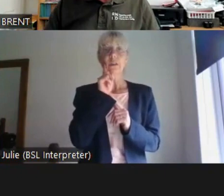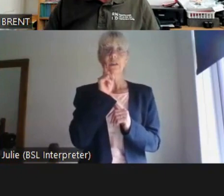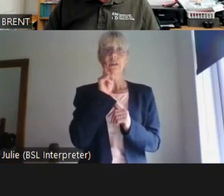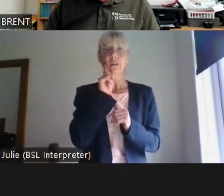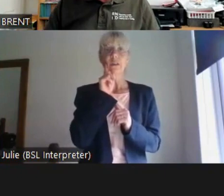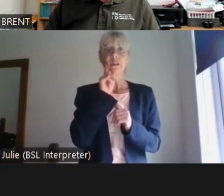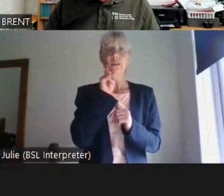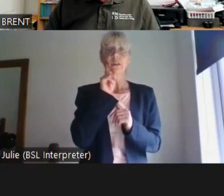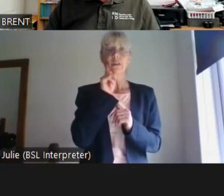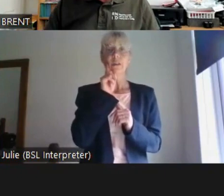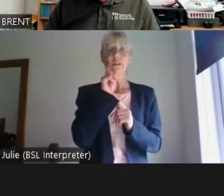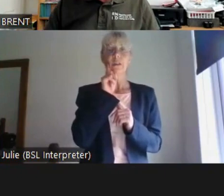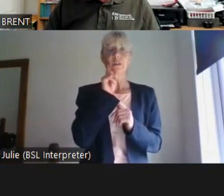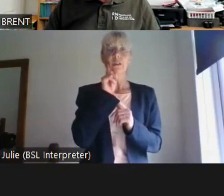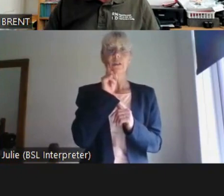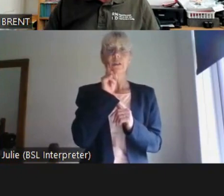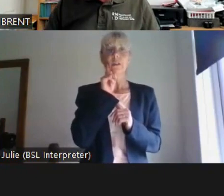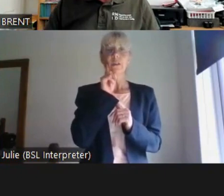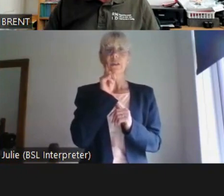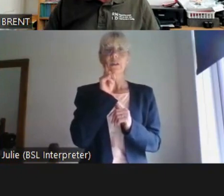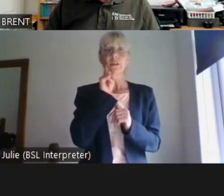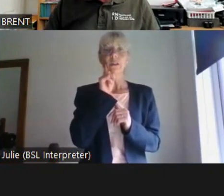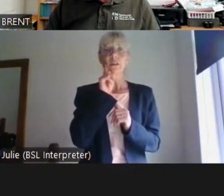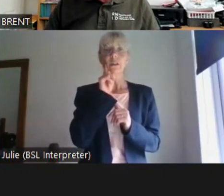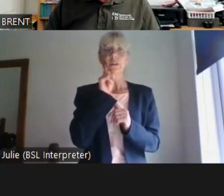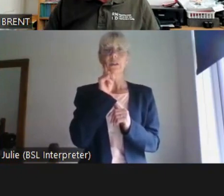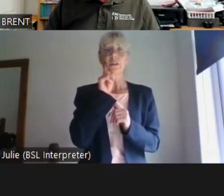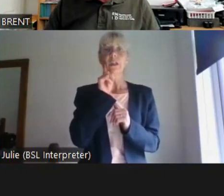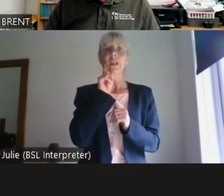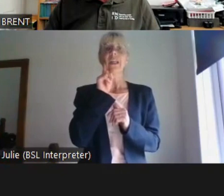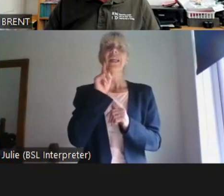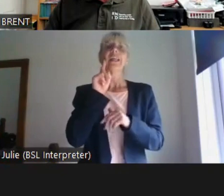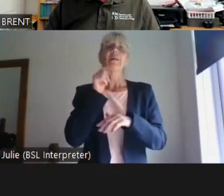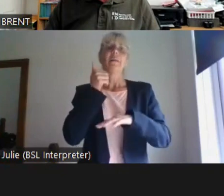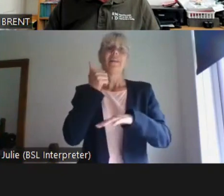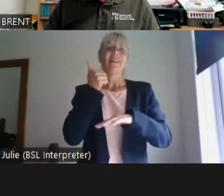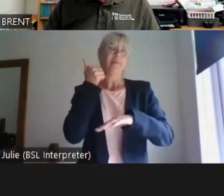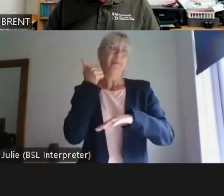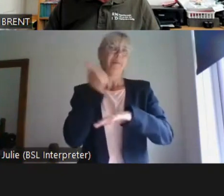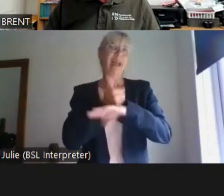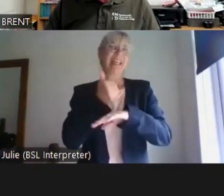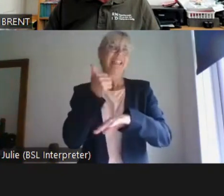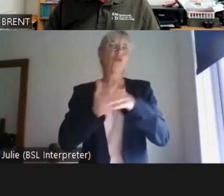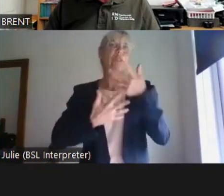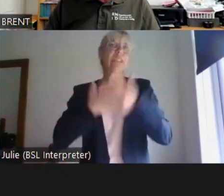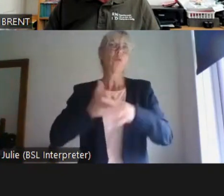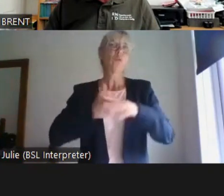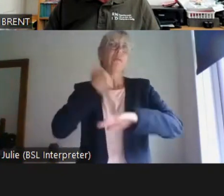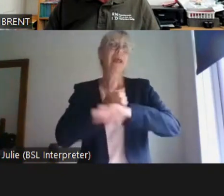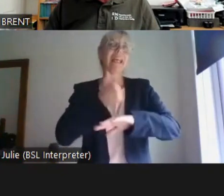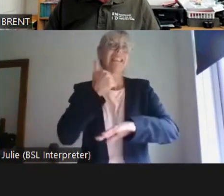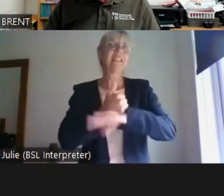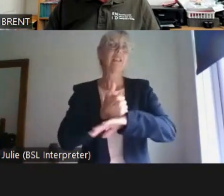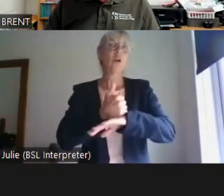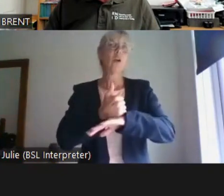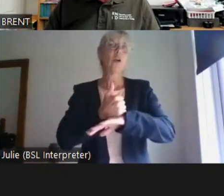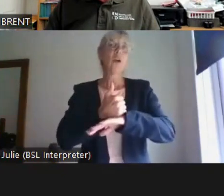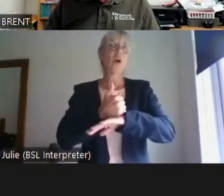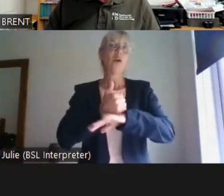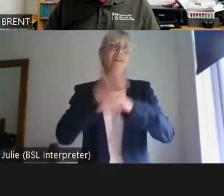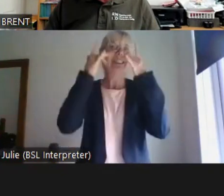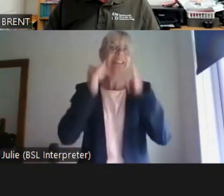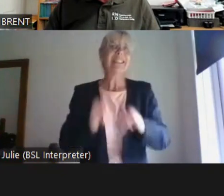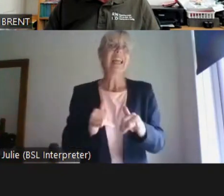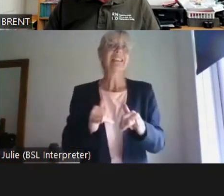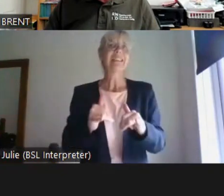is based on the threshold the tests which takes place in the clinic so in the environment where